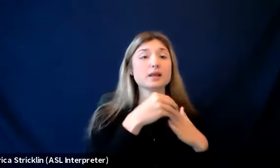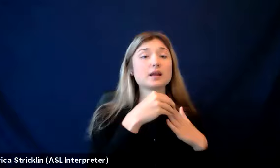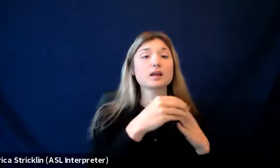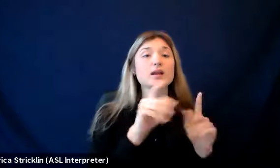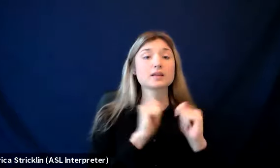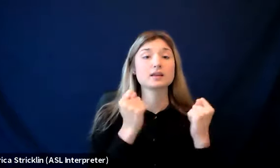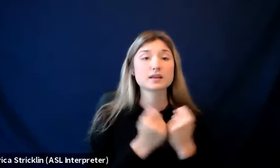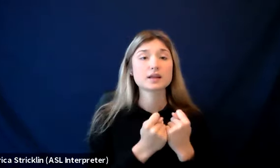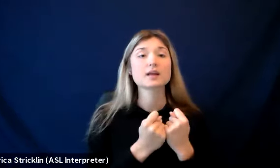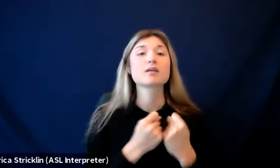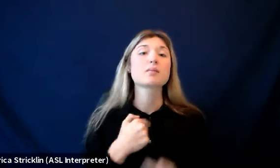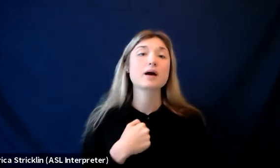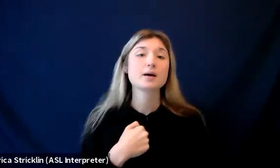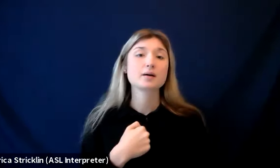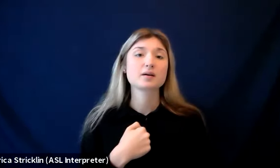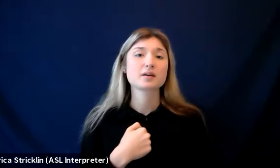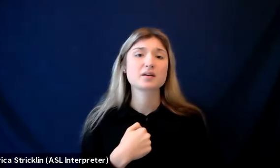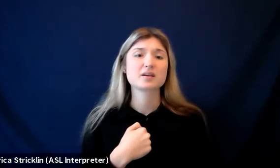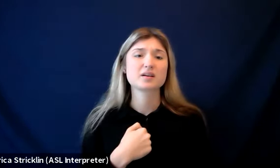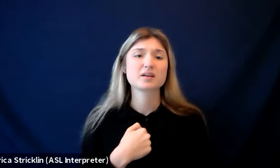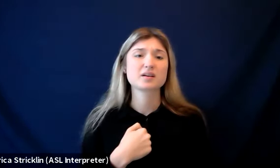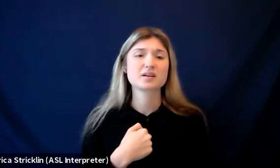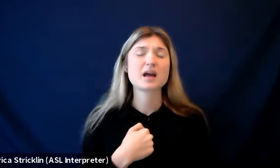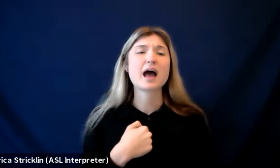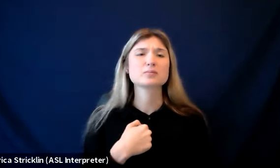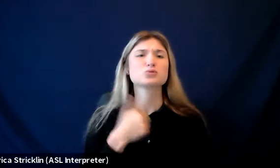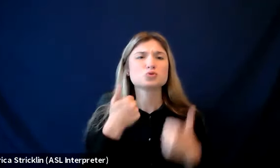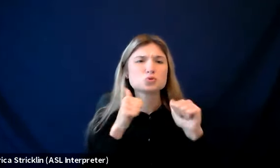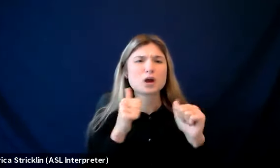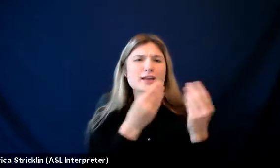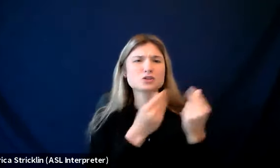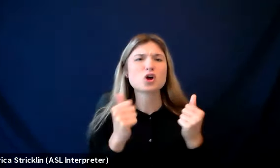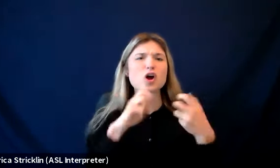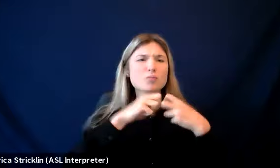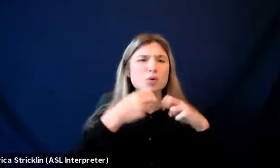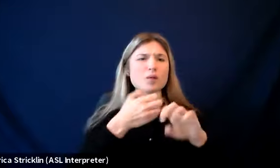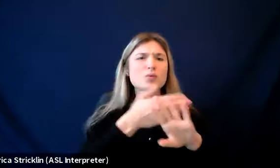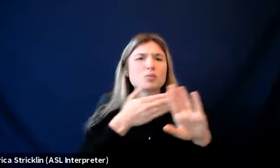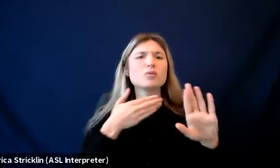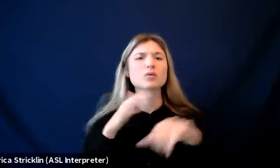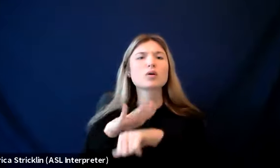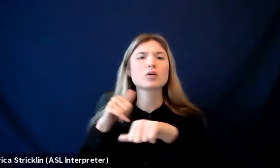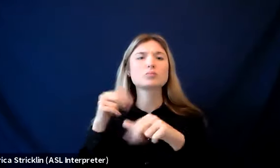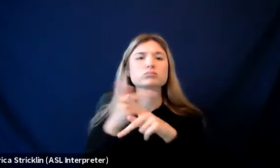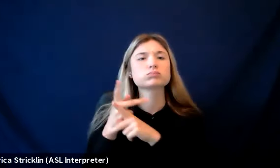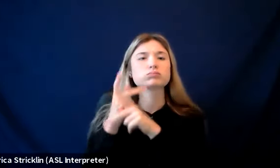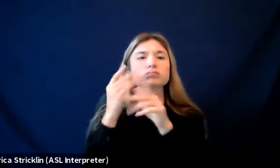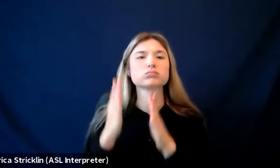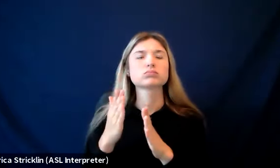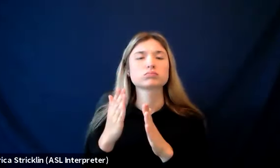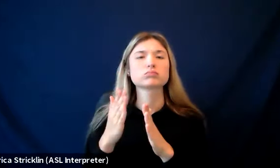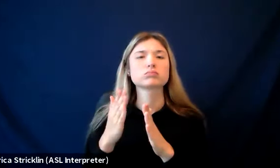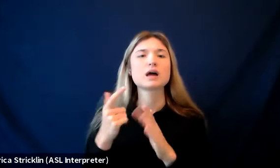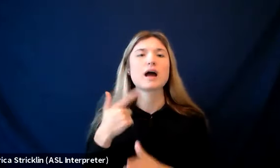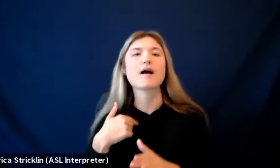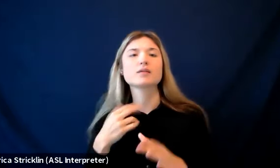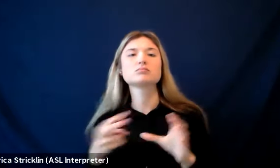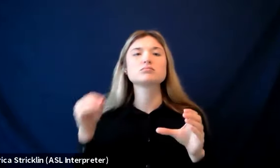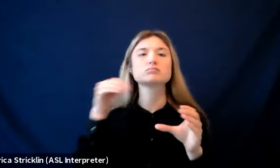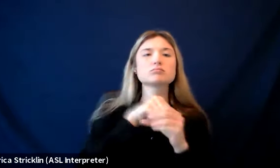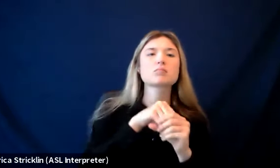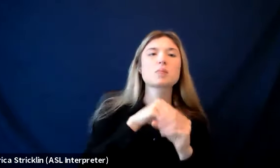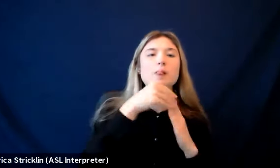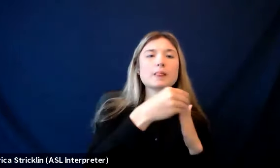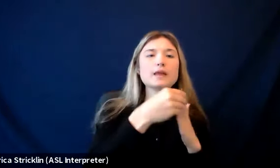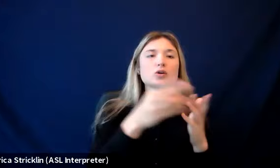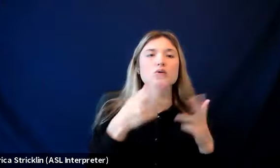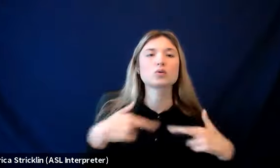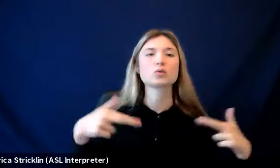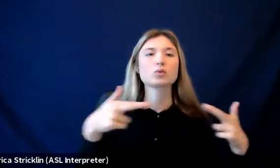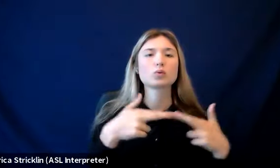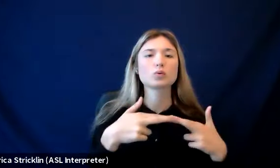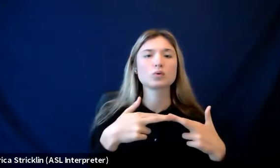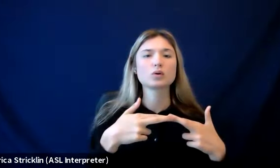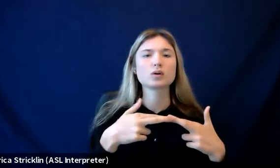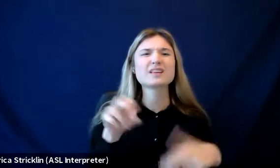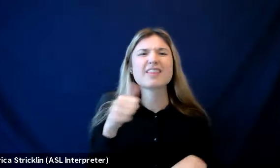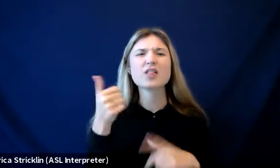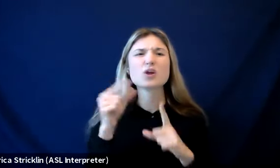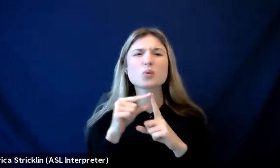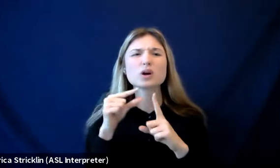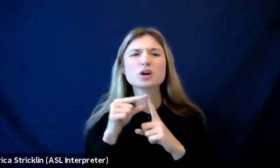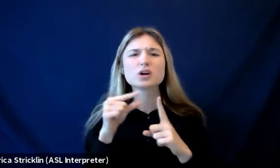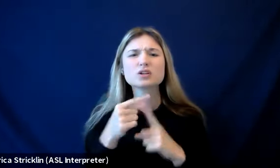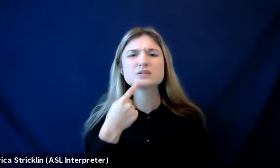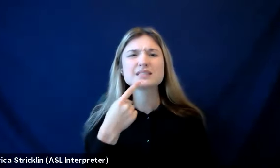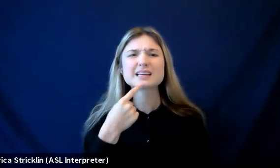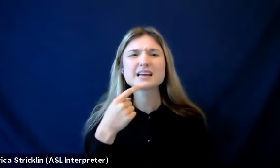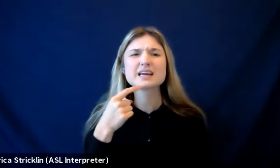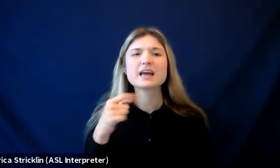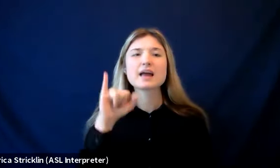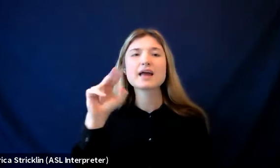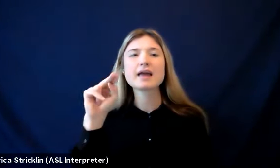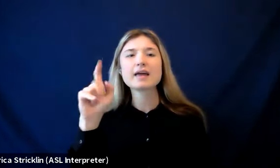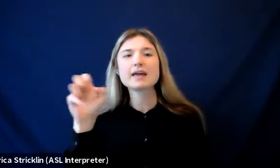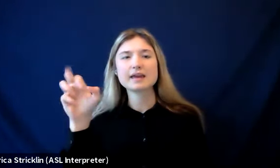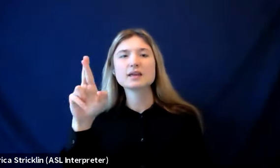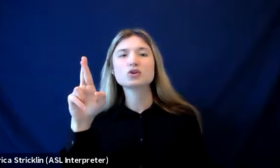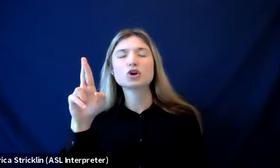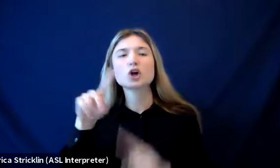I am I my solving a problem against problems will call him a manager or supervisor. So I'm stepping into that role in the independent world the other word you said it just it.